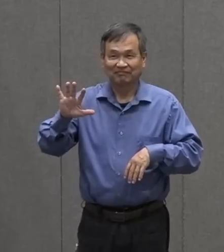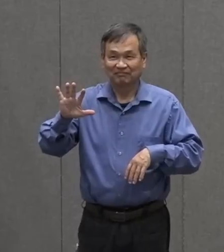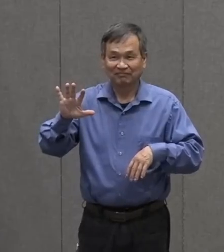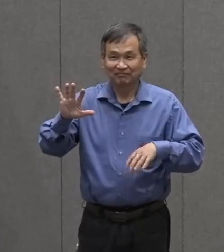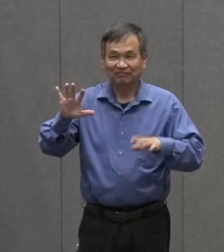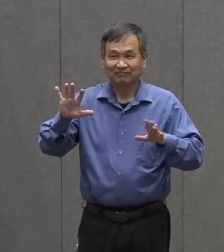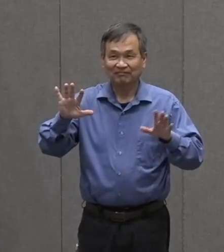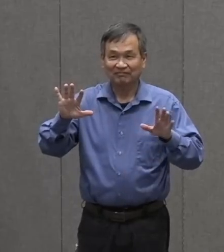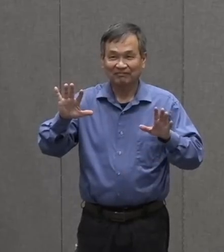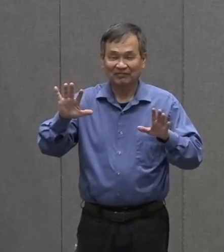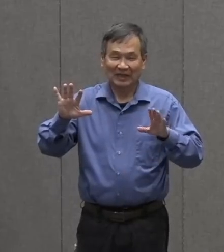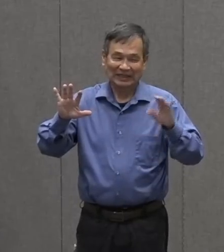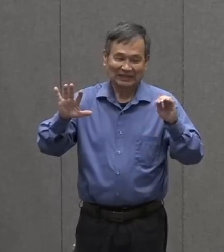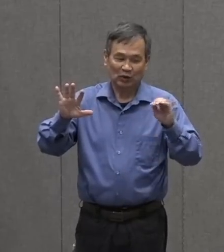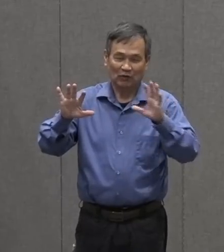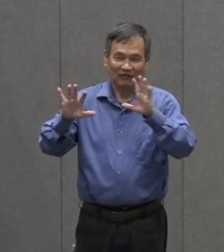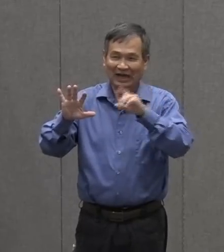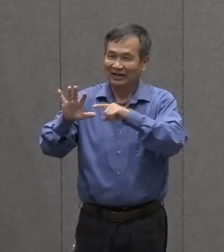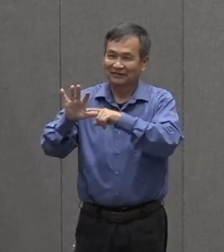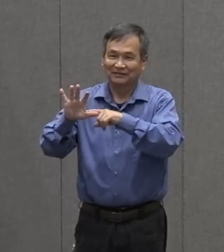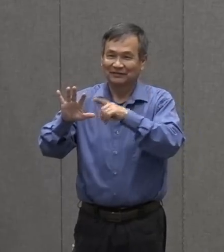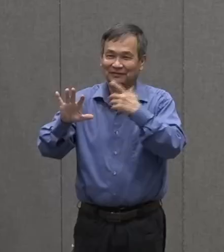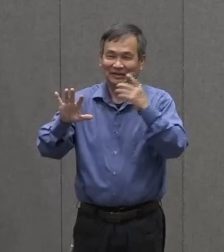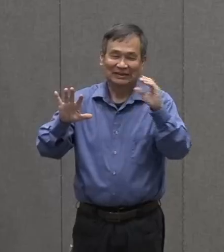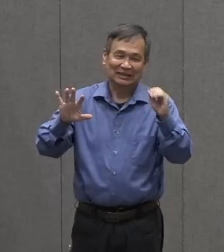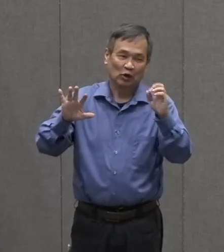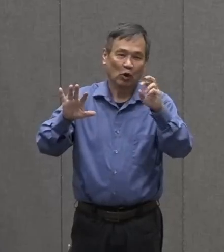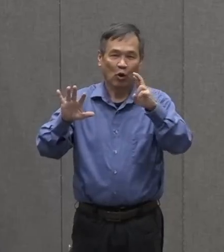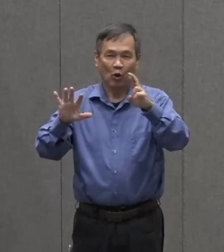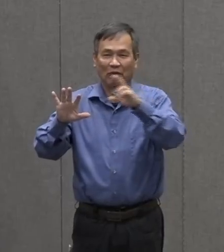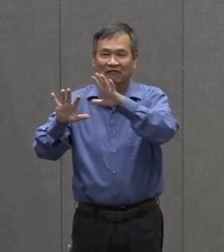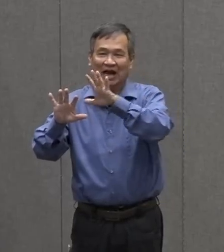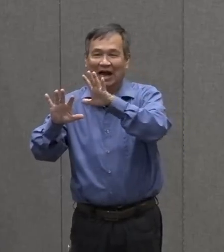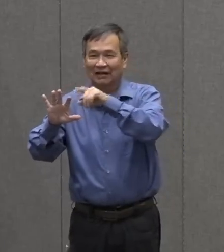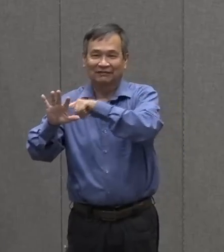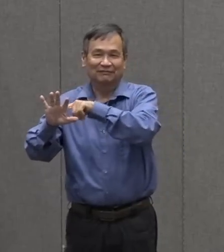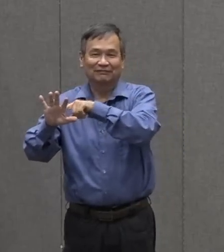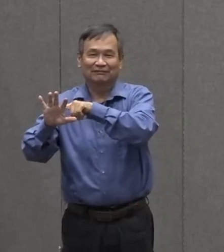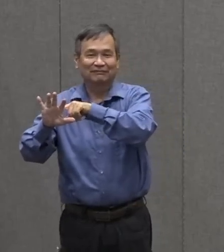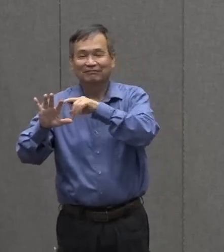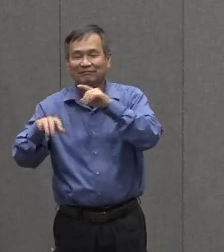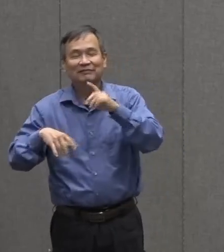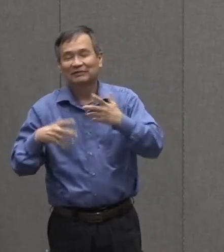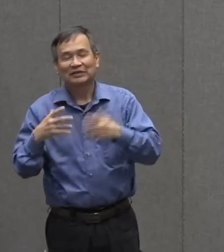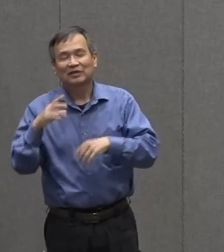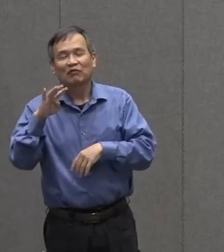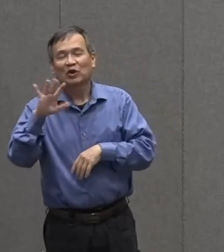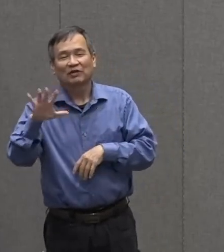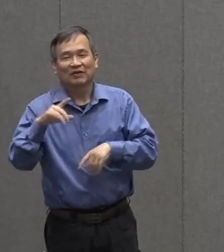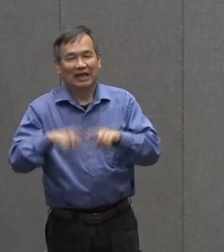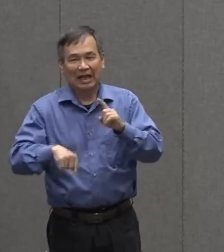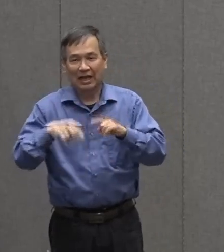It ends in zero and five, zero or five, let me rephrase that. Yes, so it is not prime.